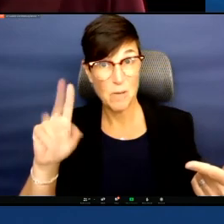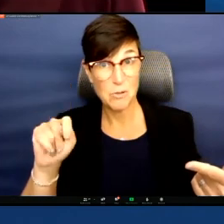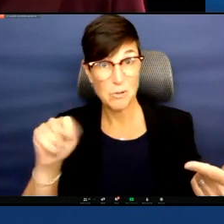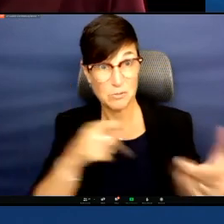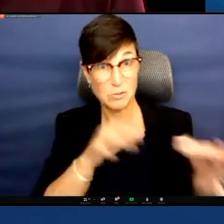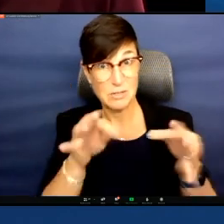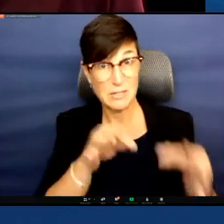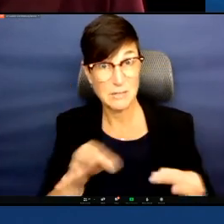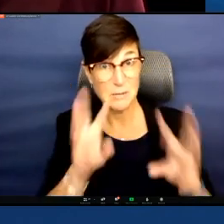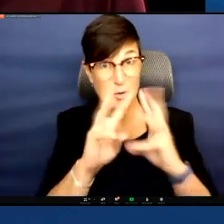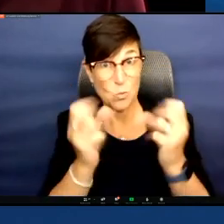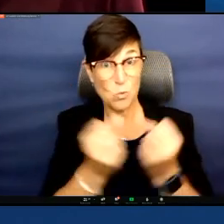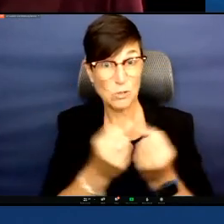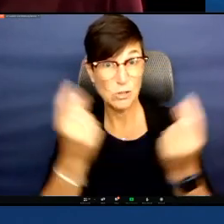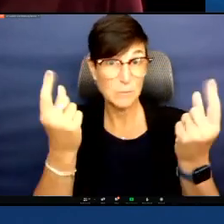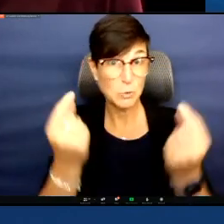And thank you again. So much for joining us.